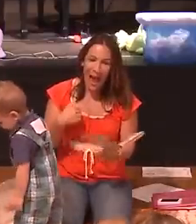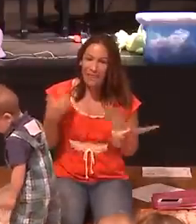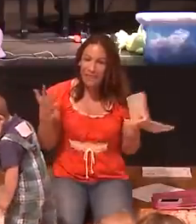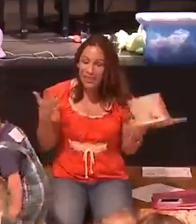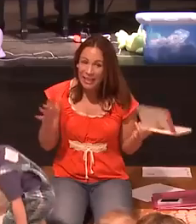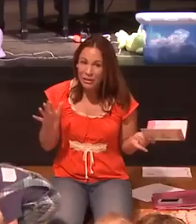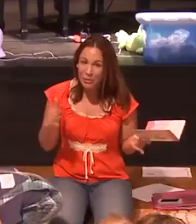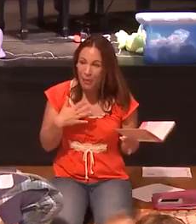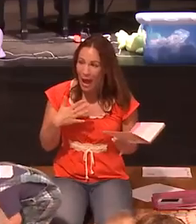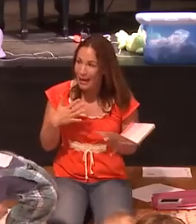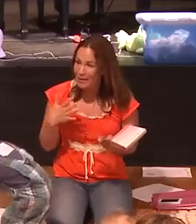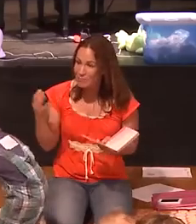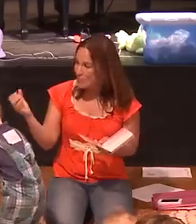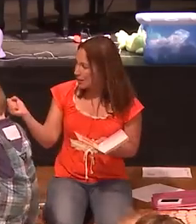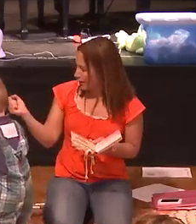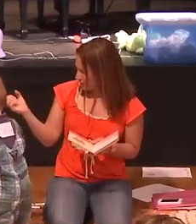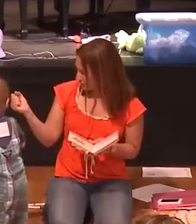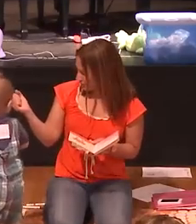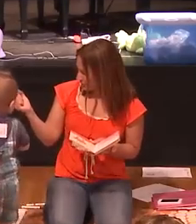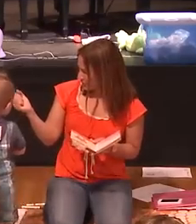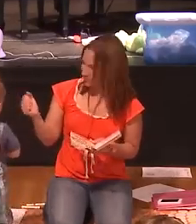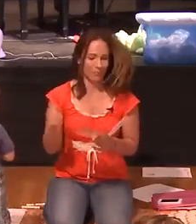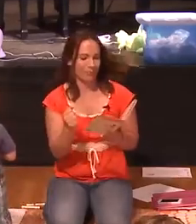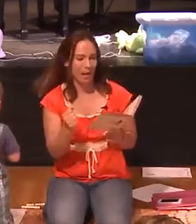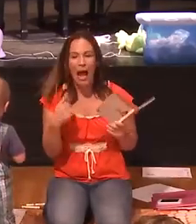I FINISHED MY MILK.